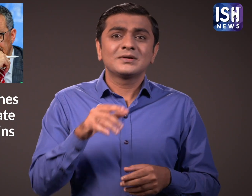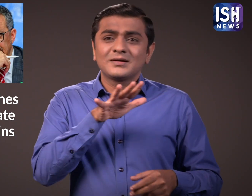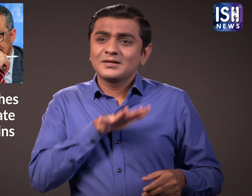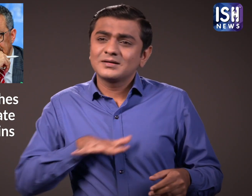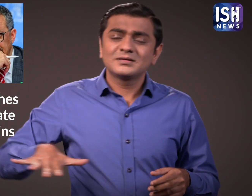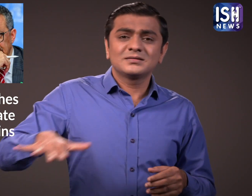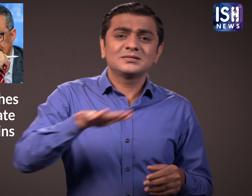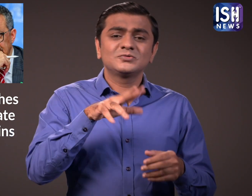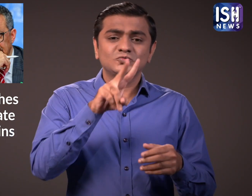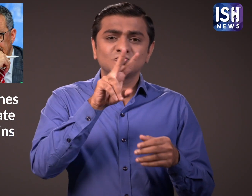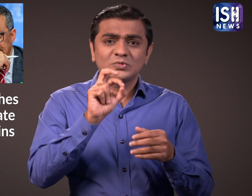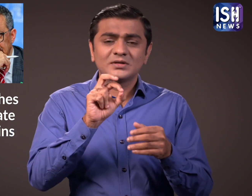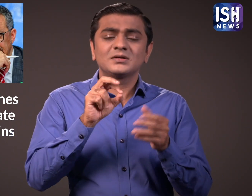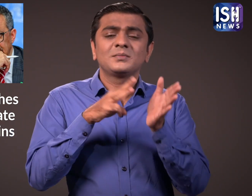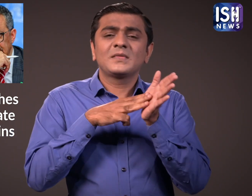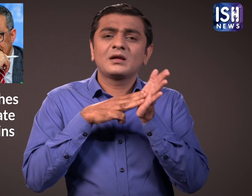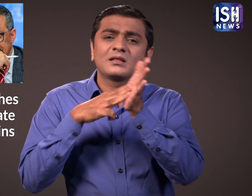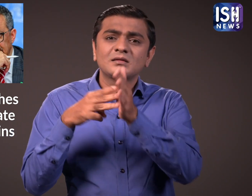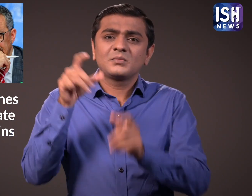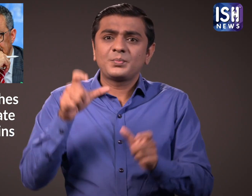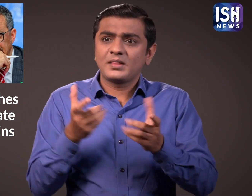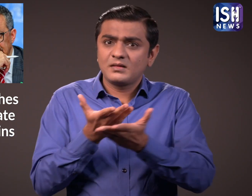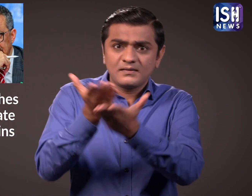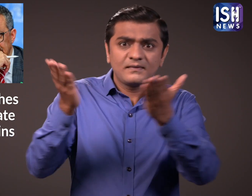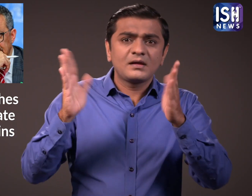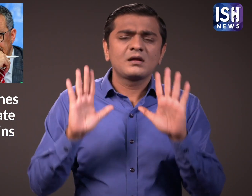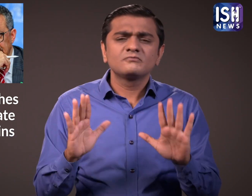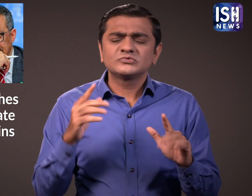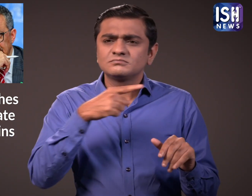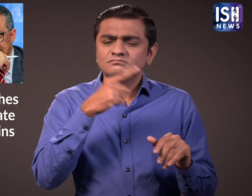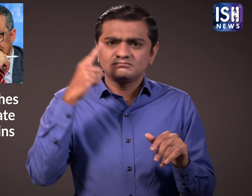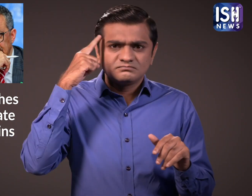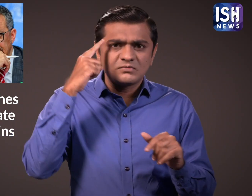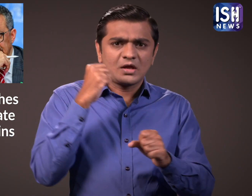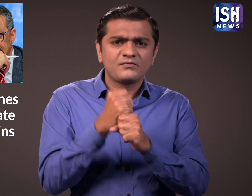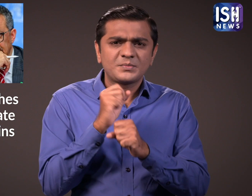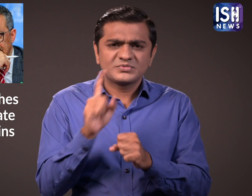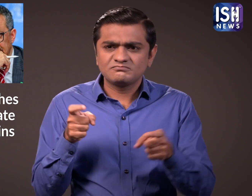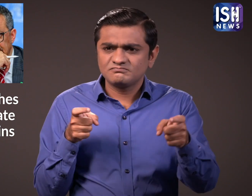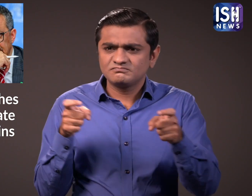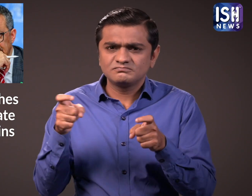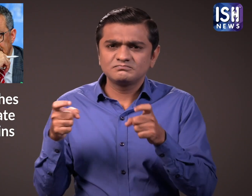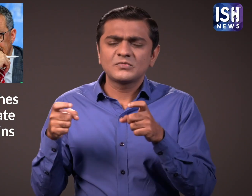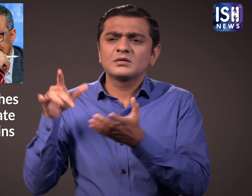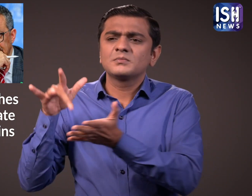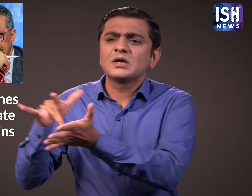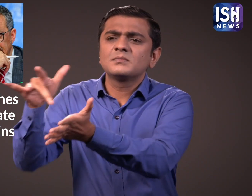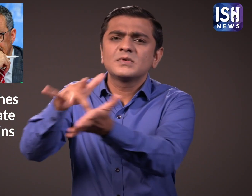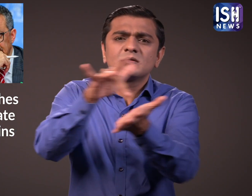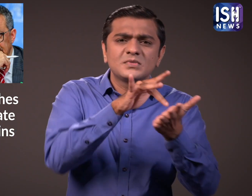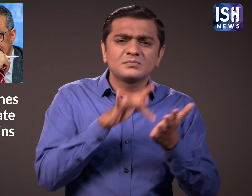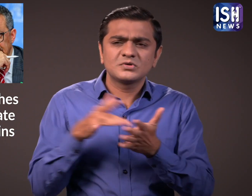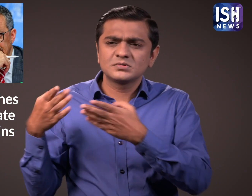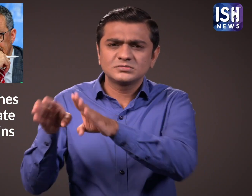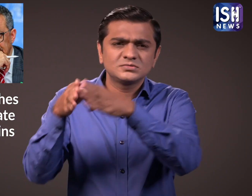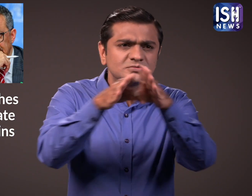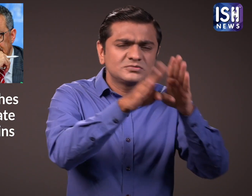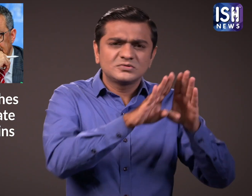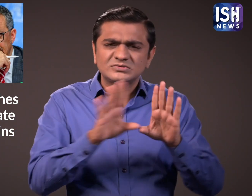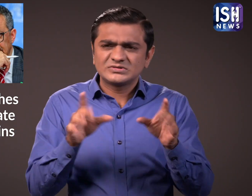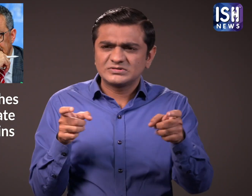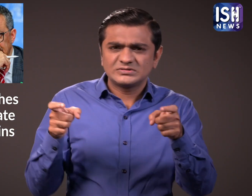So, China has imposed restrictions on nearly 20 million people